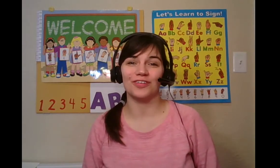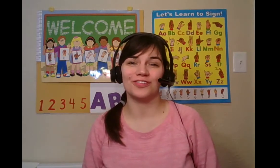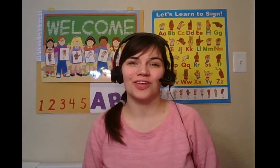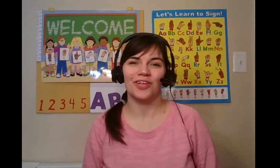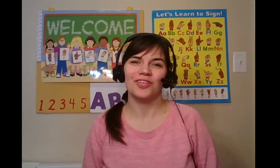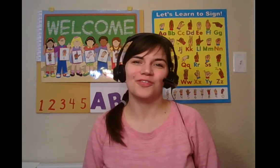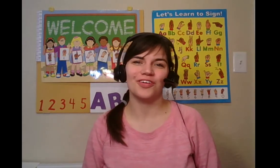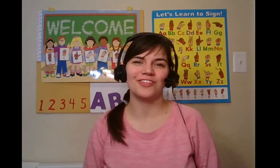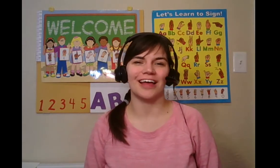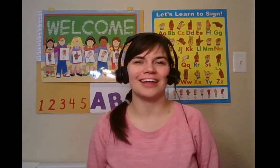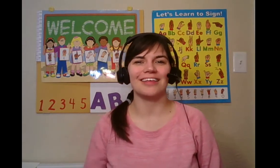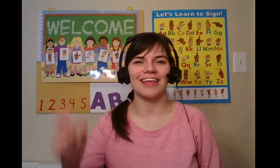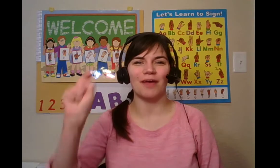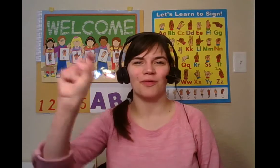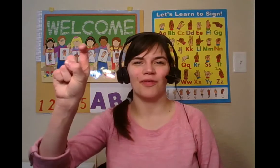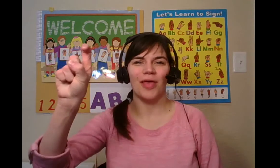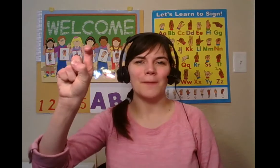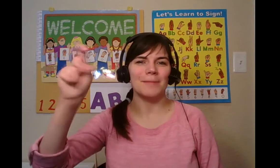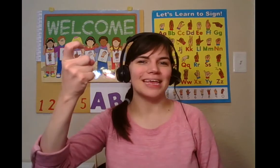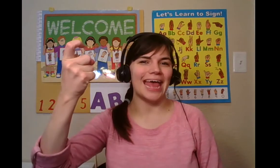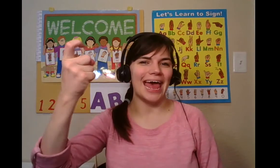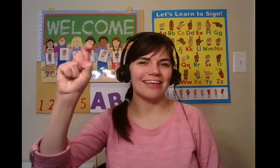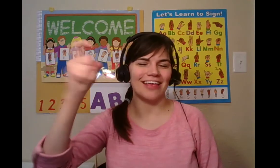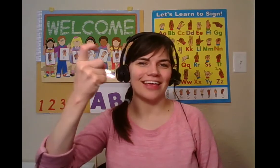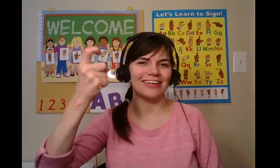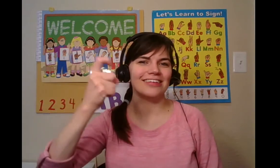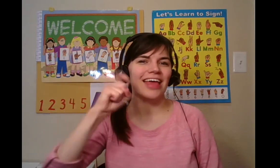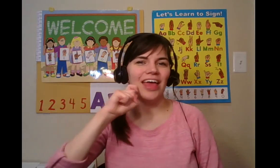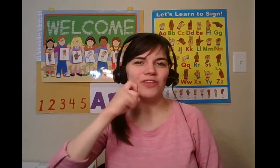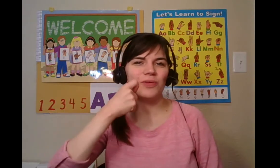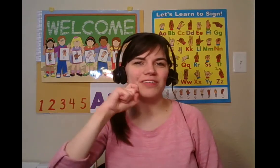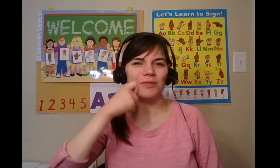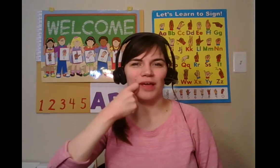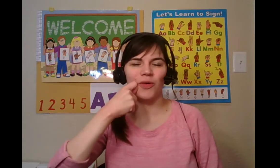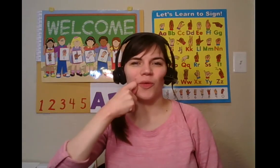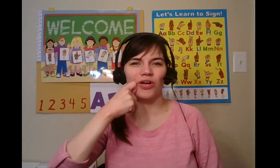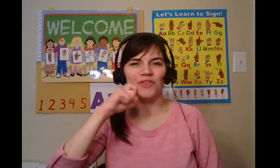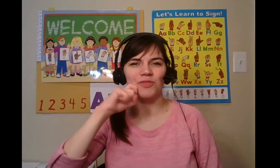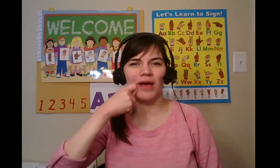The first sign is apple. Make an X hand and twist it by the corner of your mouth.